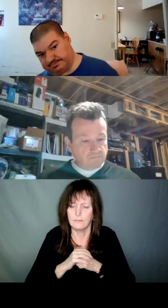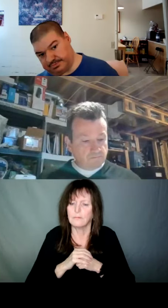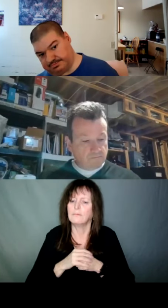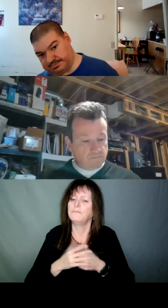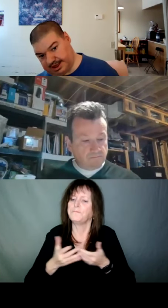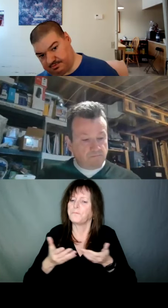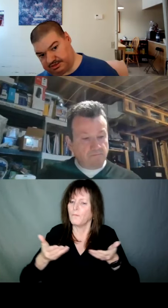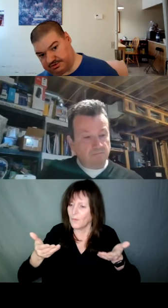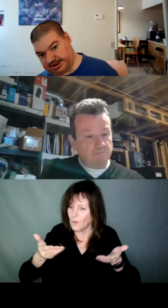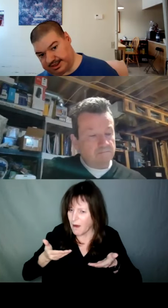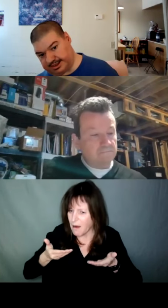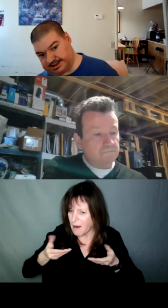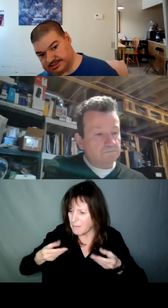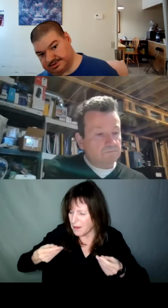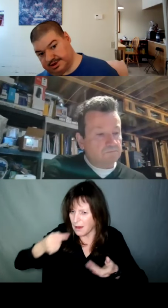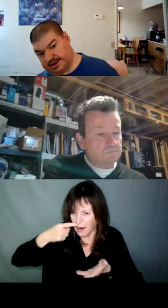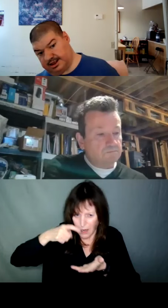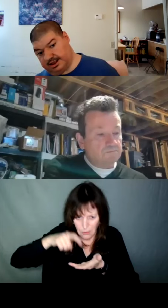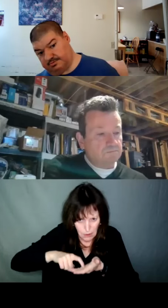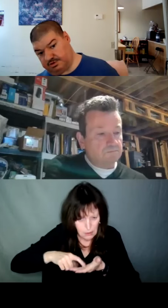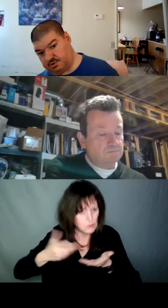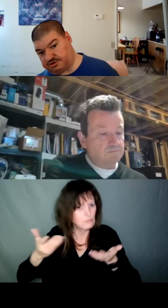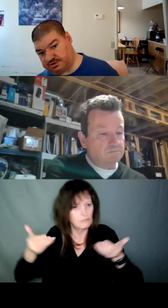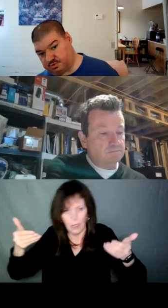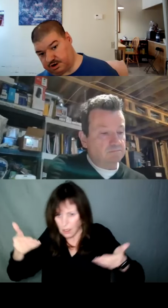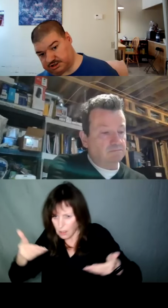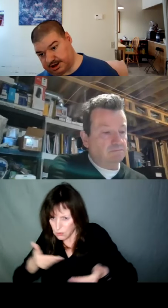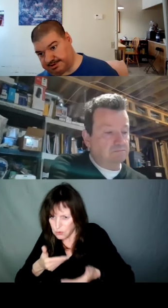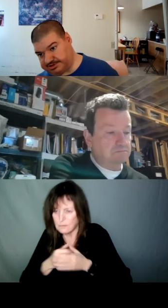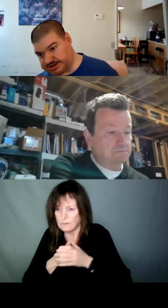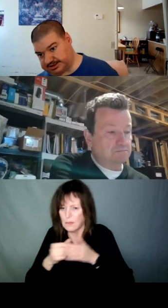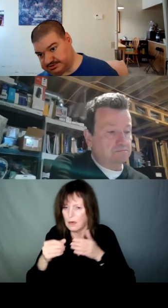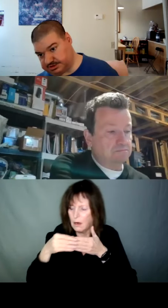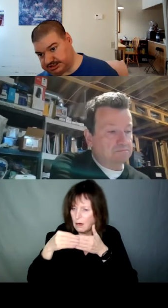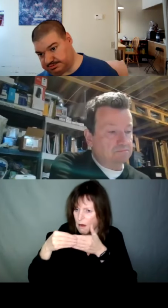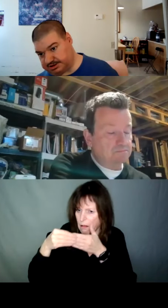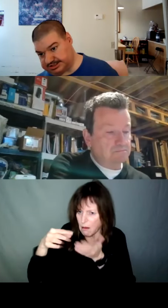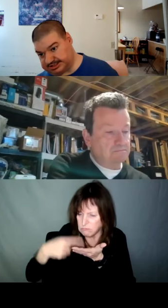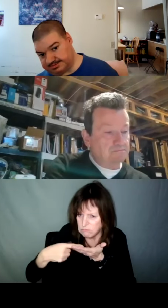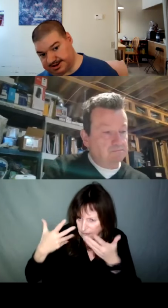So the agenda , we have done the welcome land acknowledgment